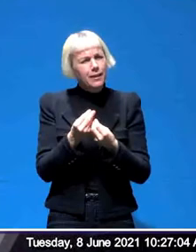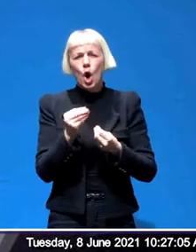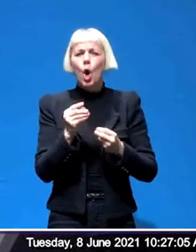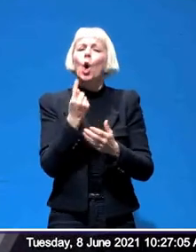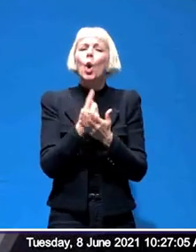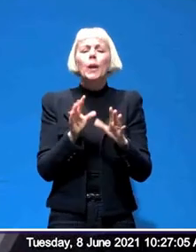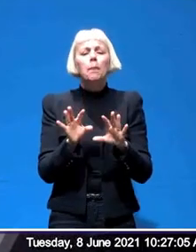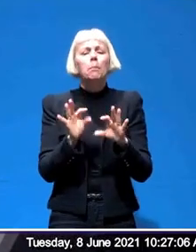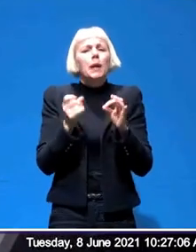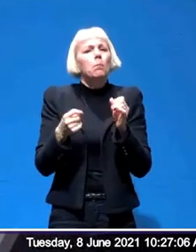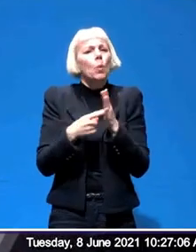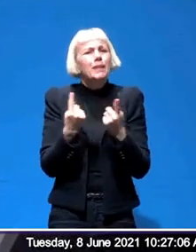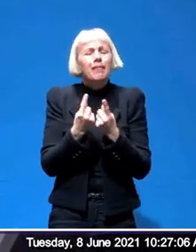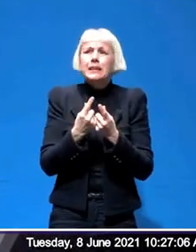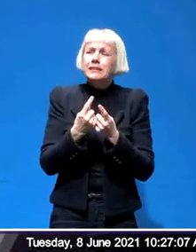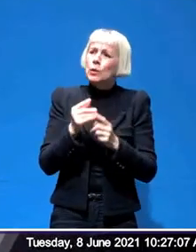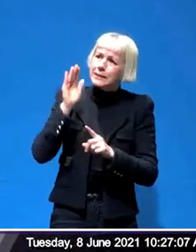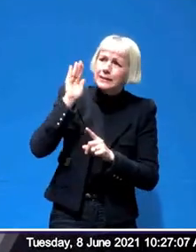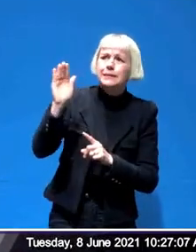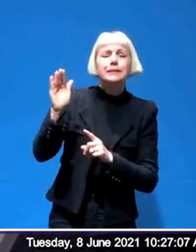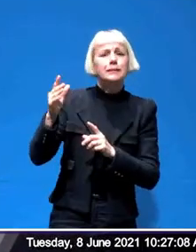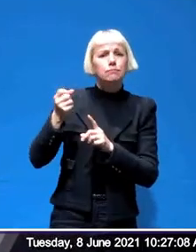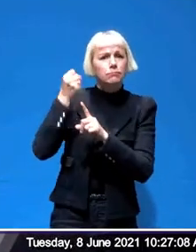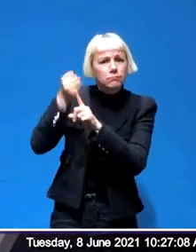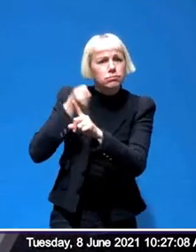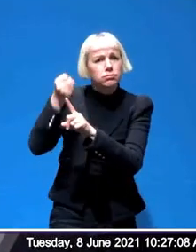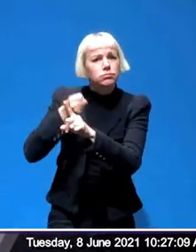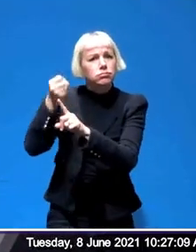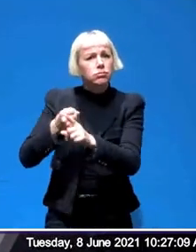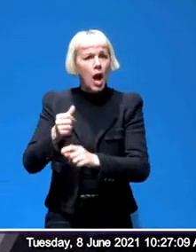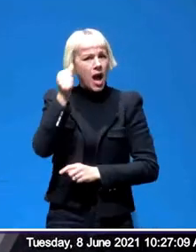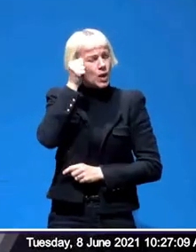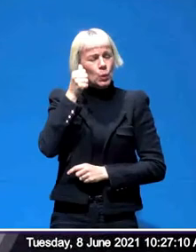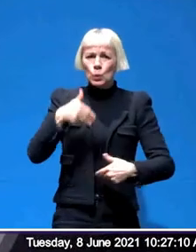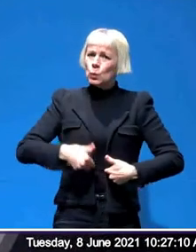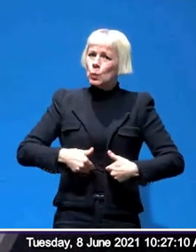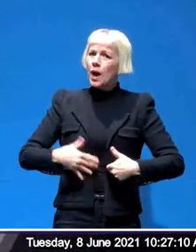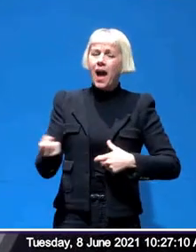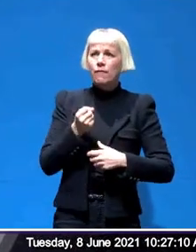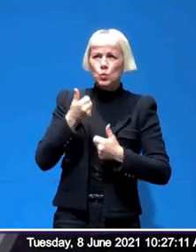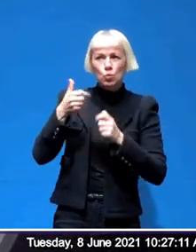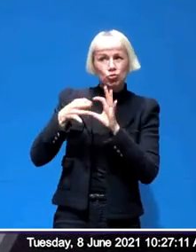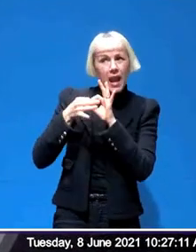Otherwise, I was conscious of the need to maintain strong relationships with the staff and with DHS.